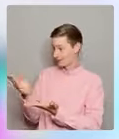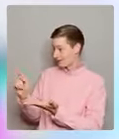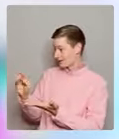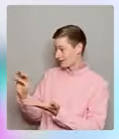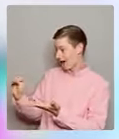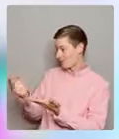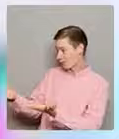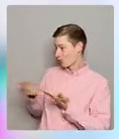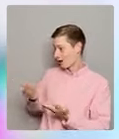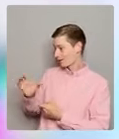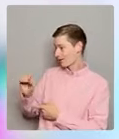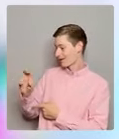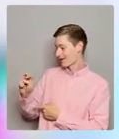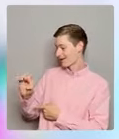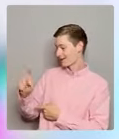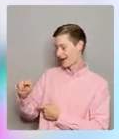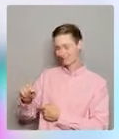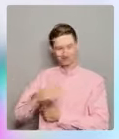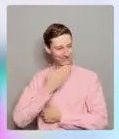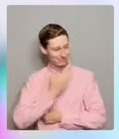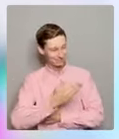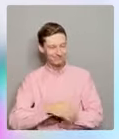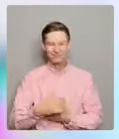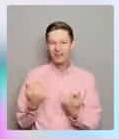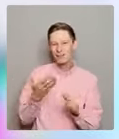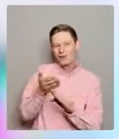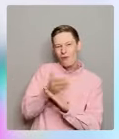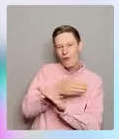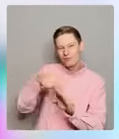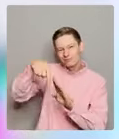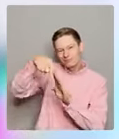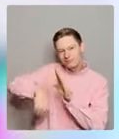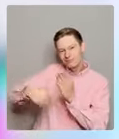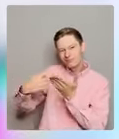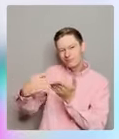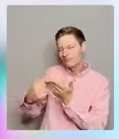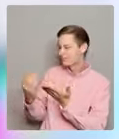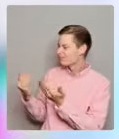Hi Mari, it's good to be here. So before we get into the meaty bits of this conversation, I would love to hear